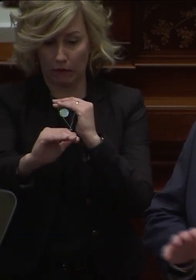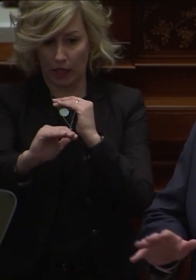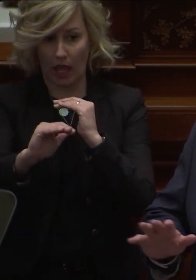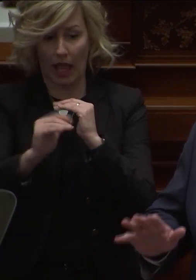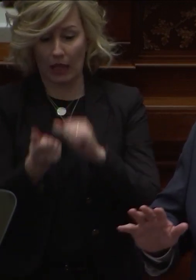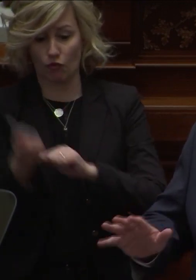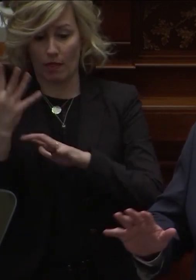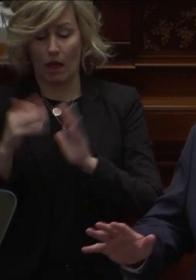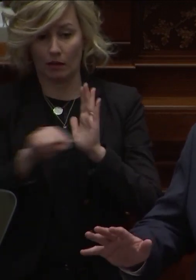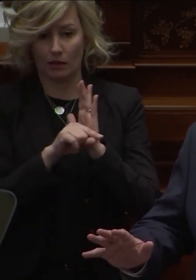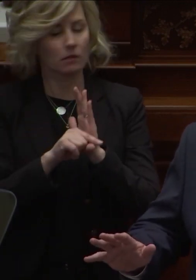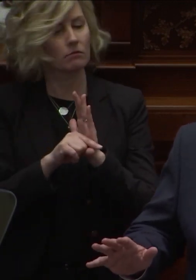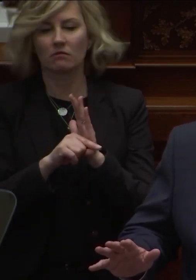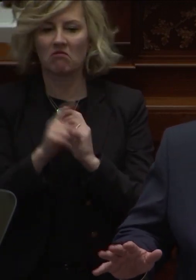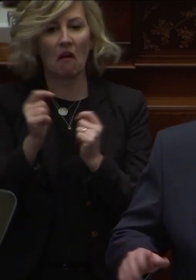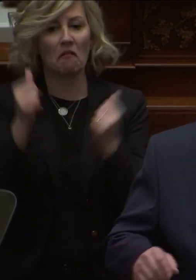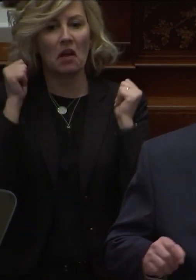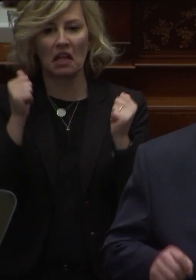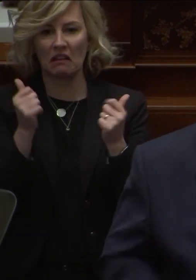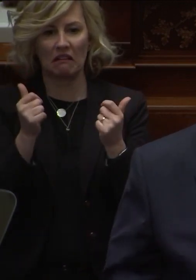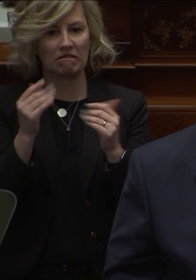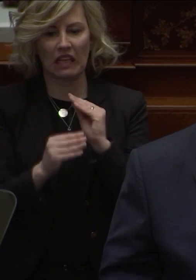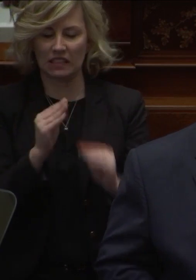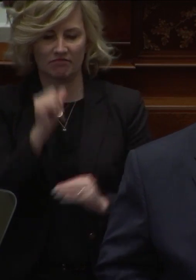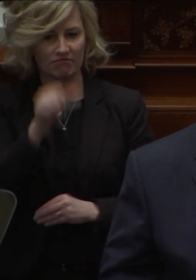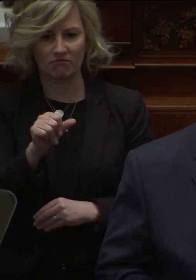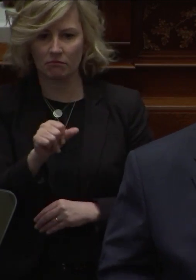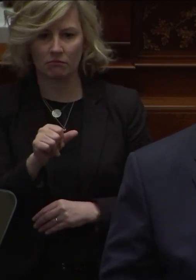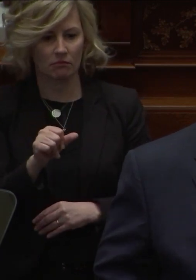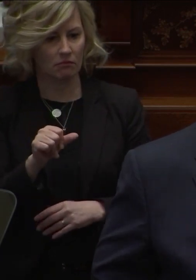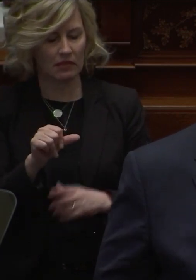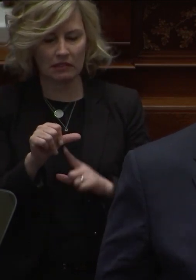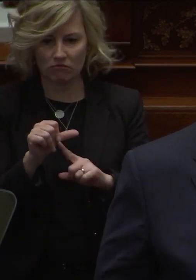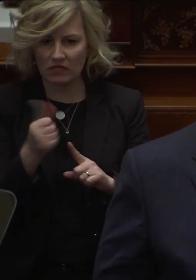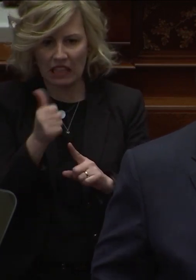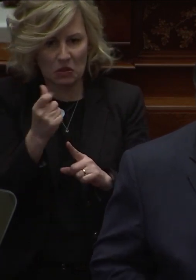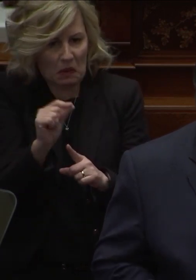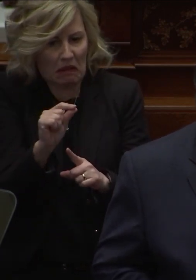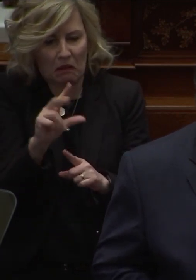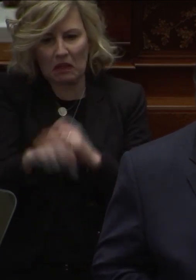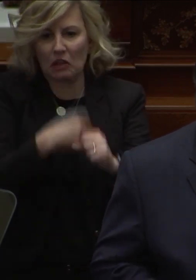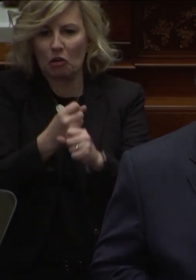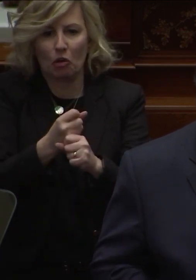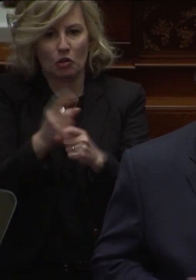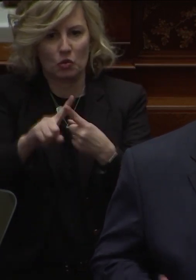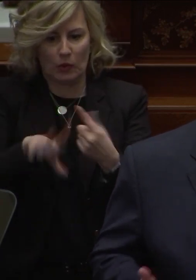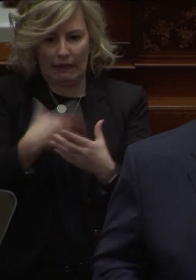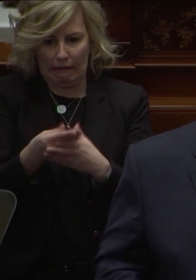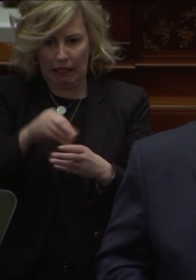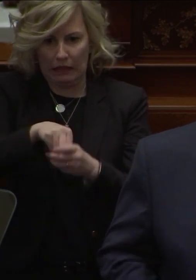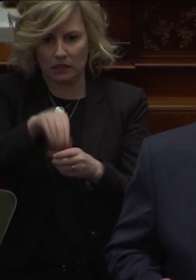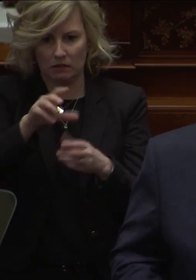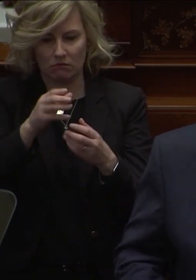TO GET TO FISCAL STABILITY AND ELIMINATE OUR STRUCTURAL DEFICIT, THERE IS NO QUICK FIX. IT TOOK DECADES TO GET US INTO THIS MESS.